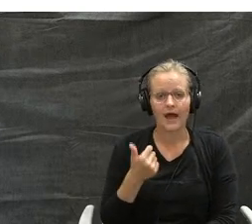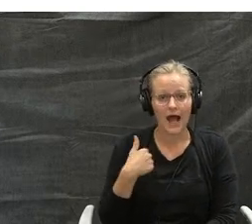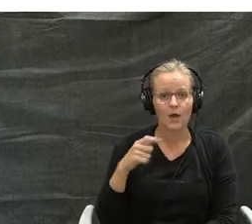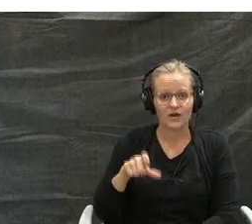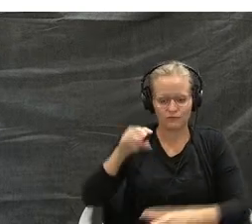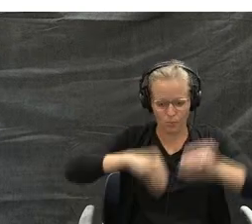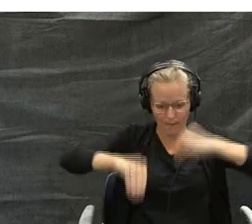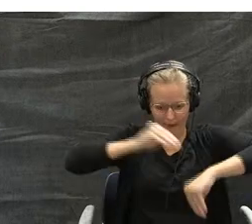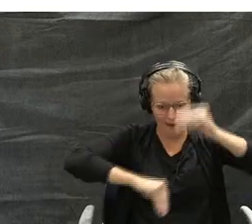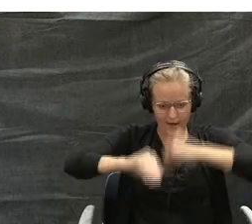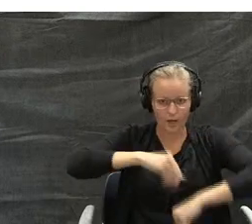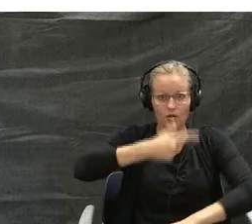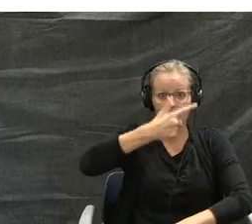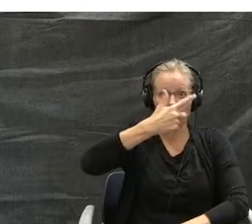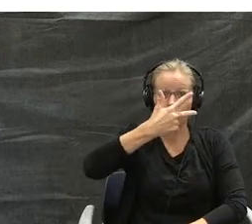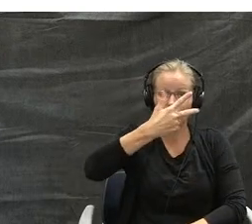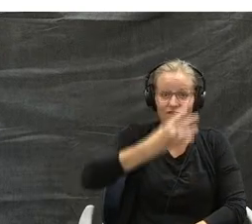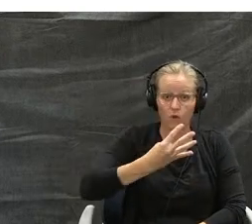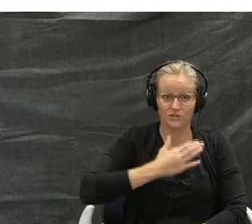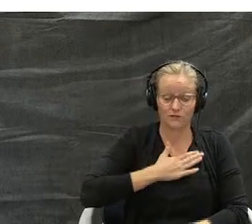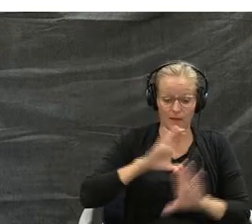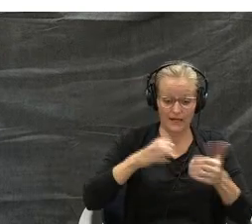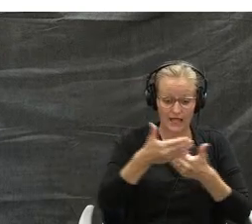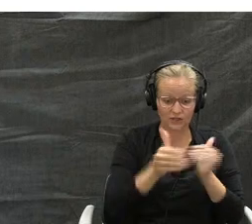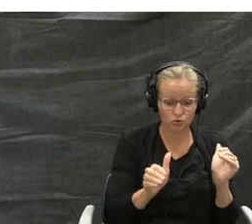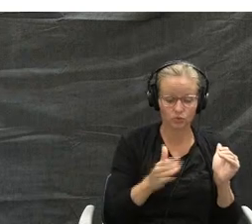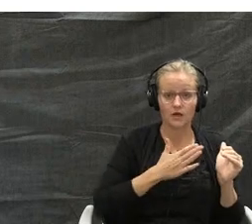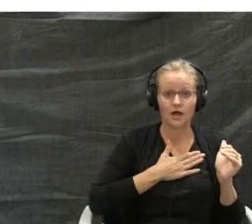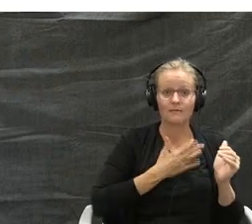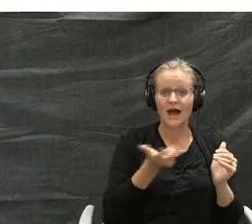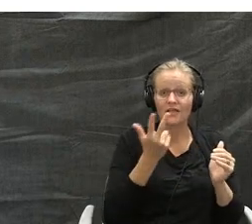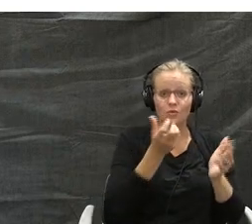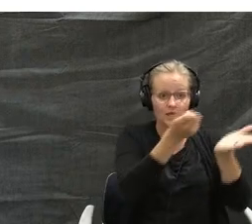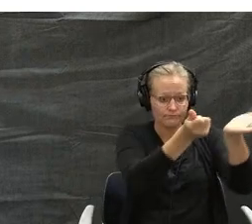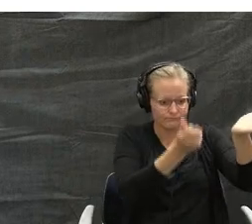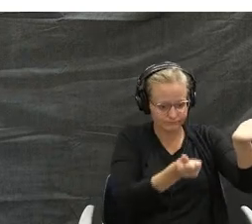classroom. I need to pack up my 3 file cabinets. My desk as I